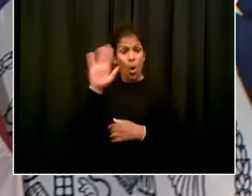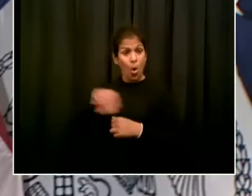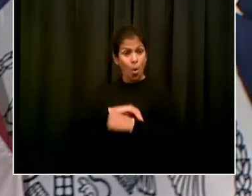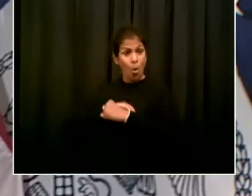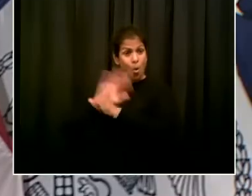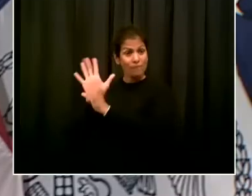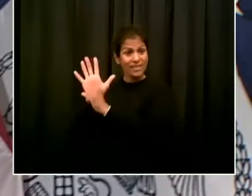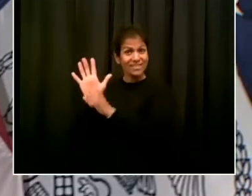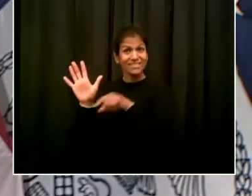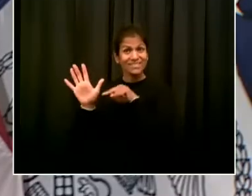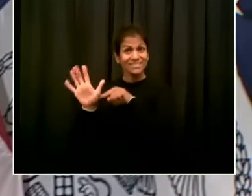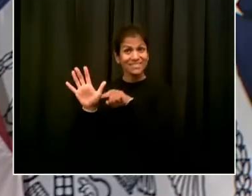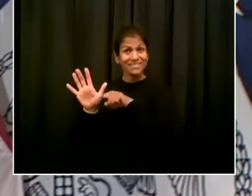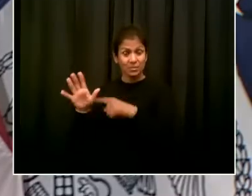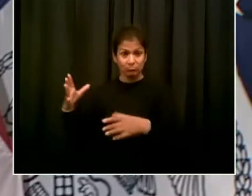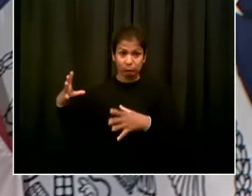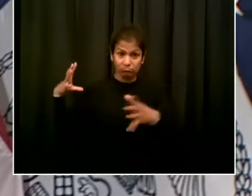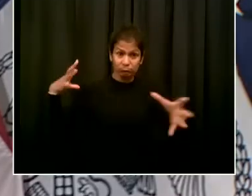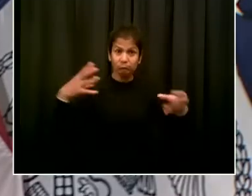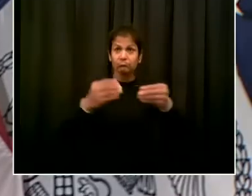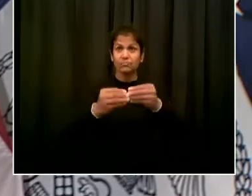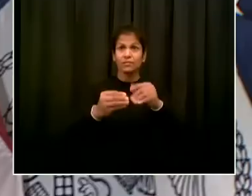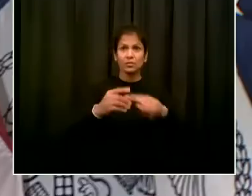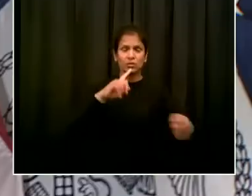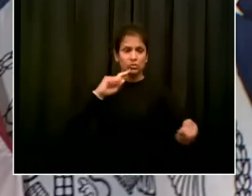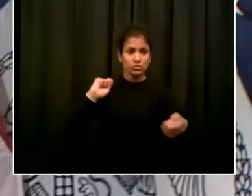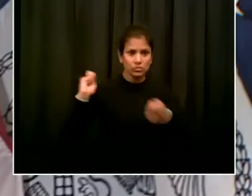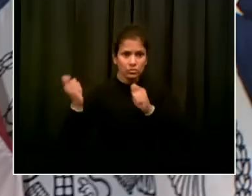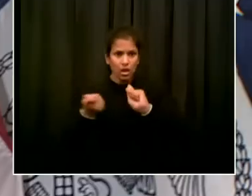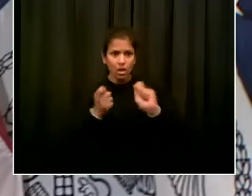WE HAVE ALL HAD A DIFFERENT UNDERSTANDING OF THIS REALITY WITH COVID-19.